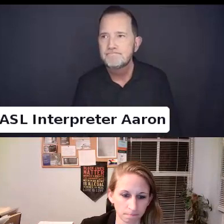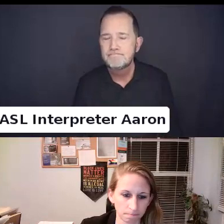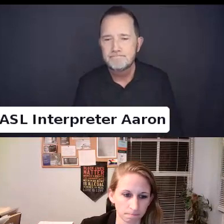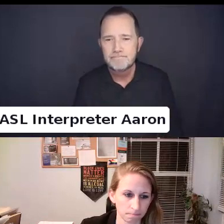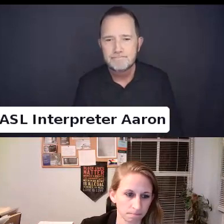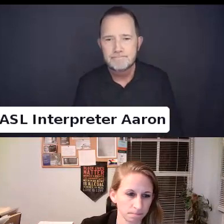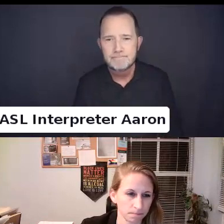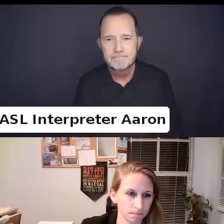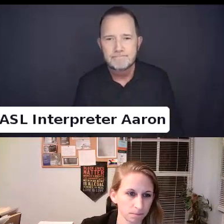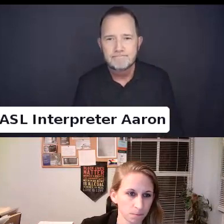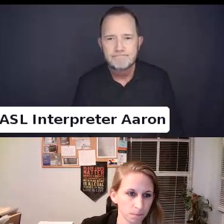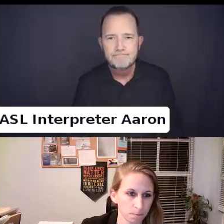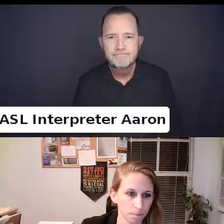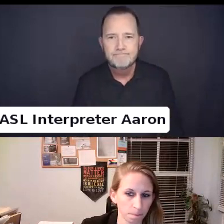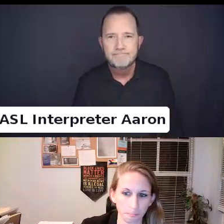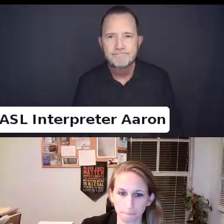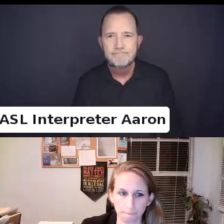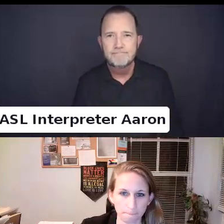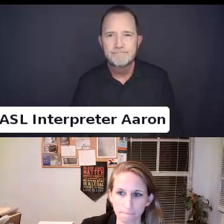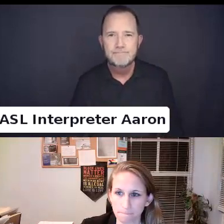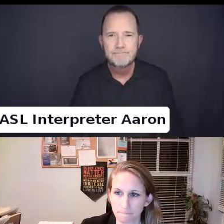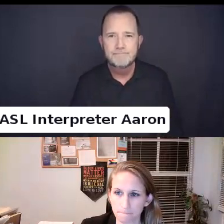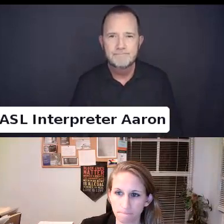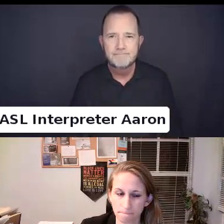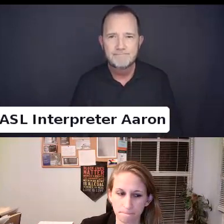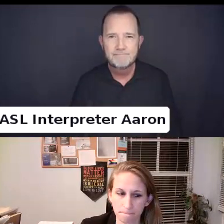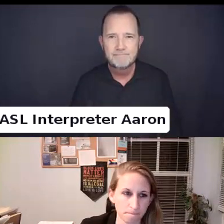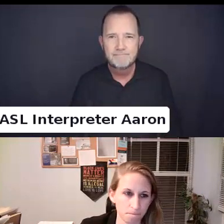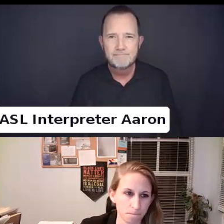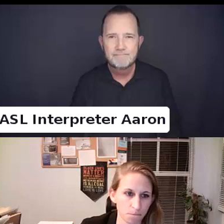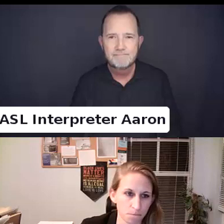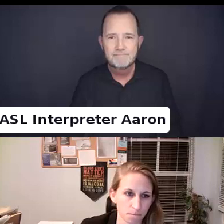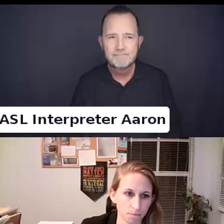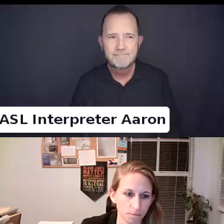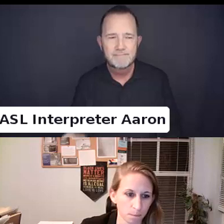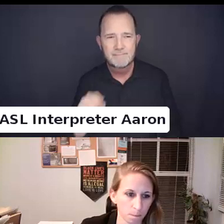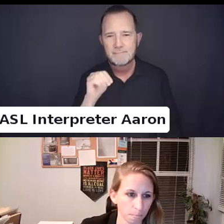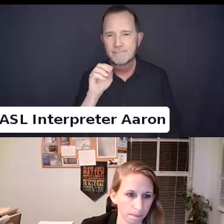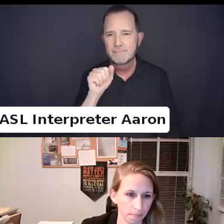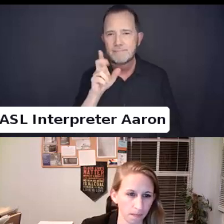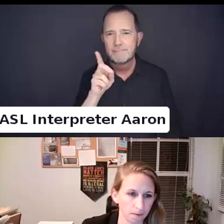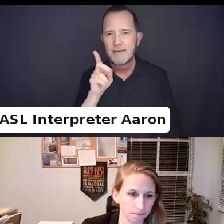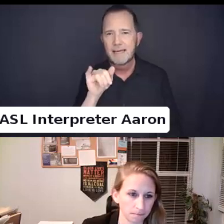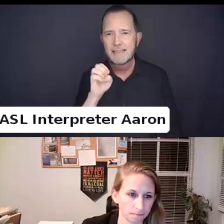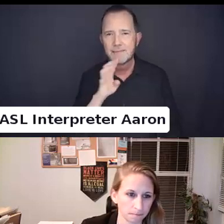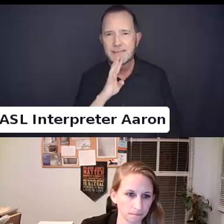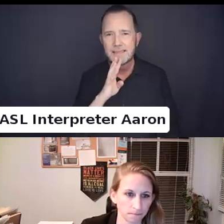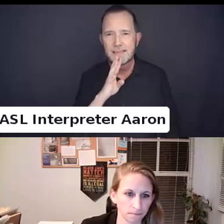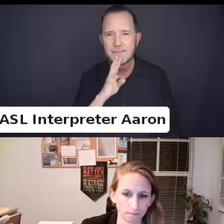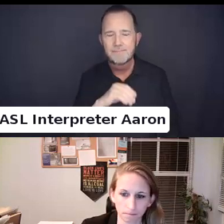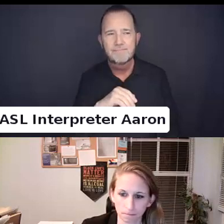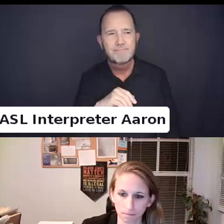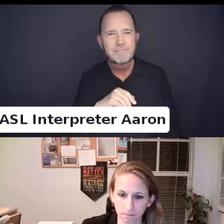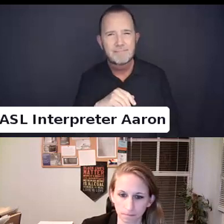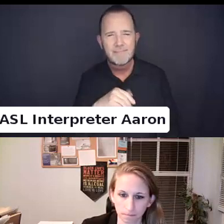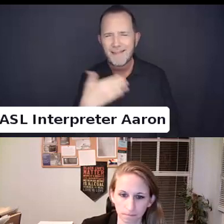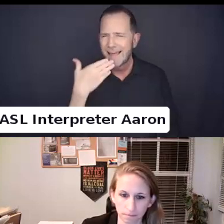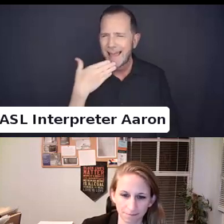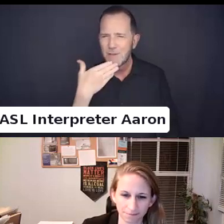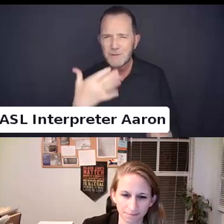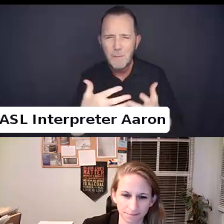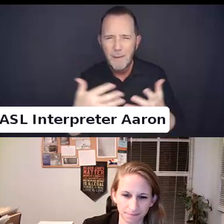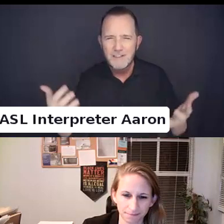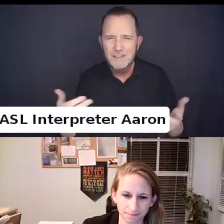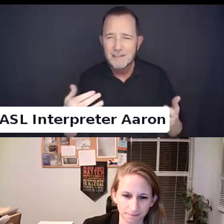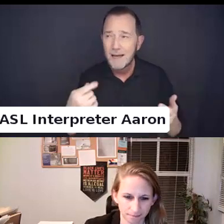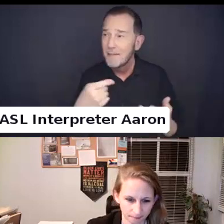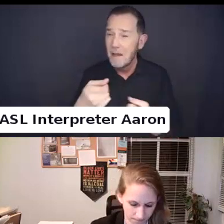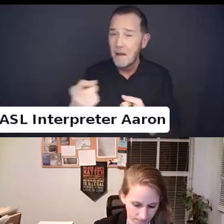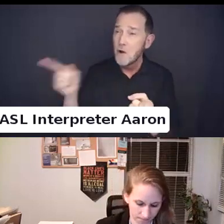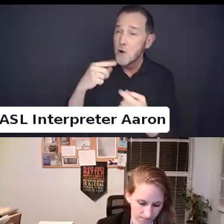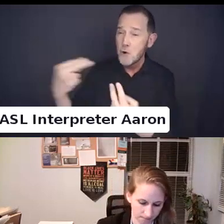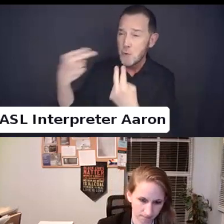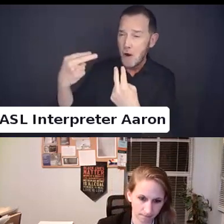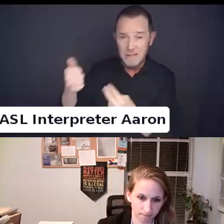Thank you all so much.